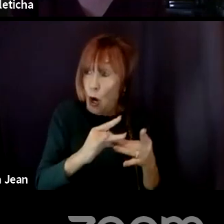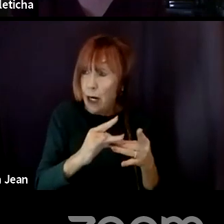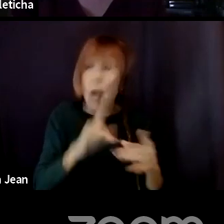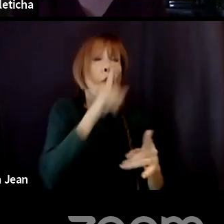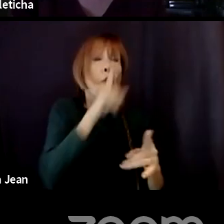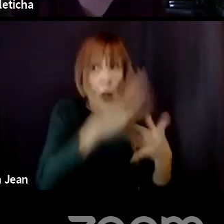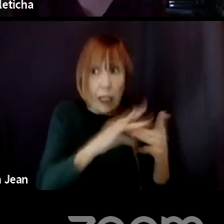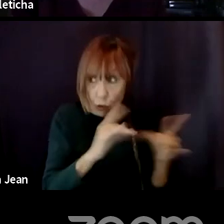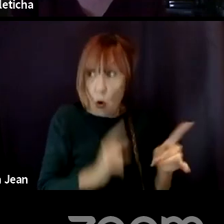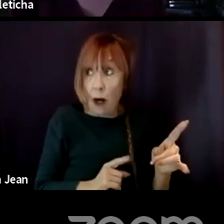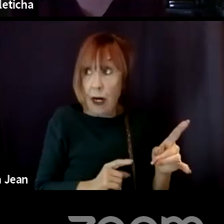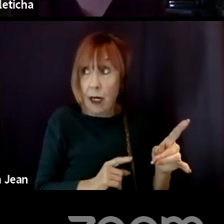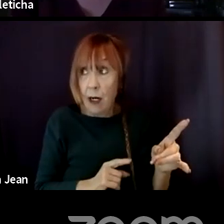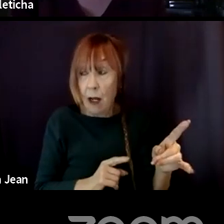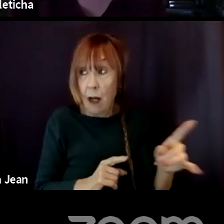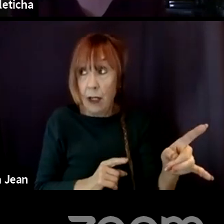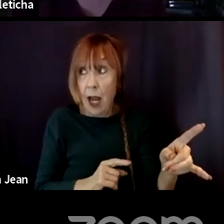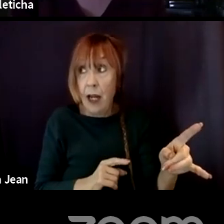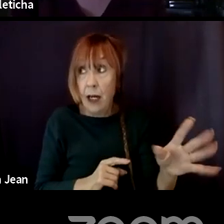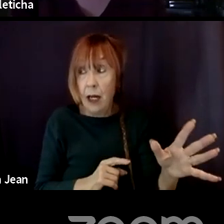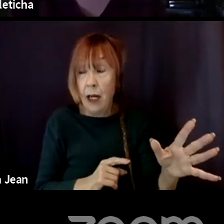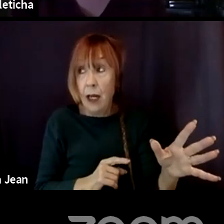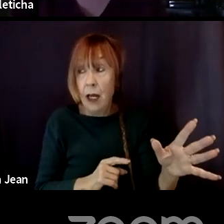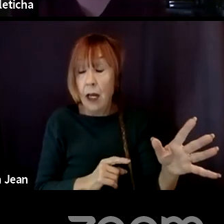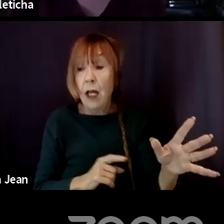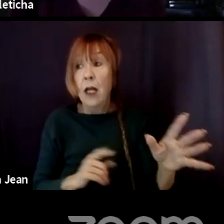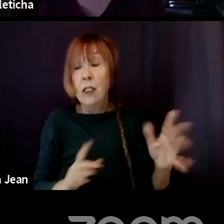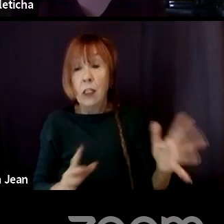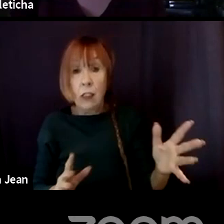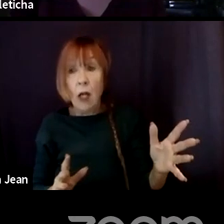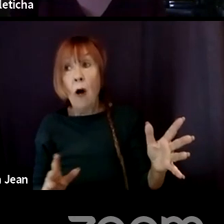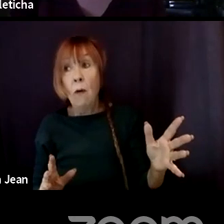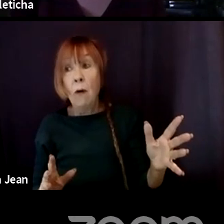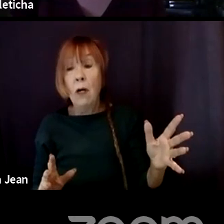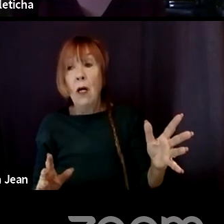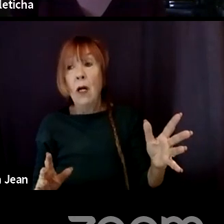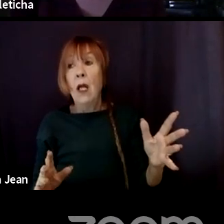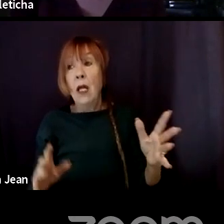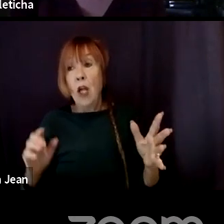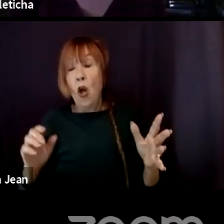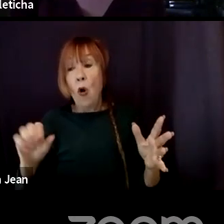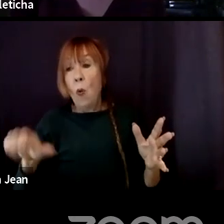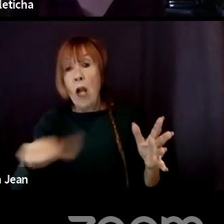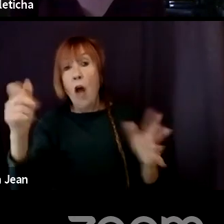But have you thought about, does that really work, because we all agreed that that's season three?